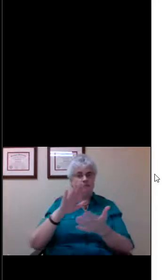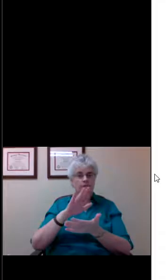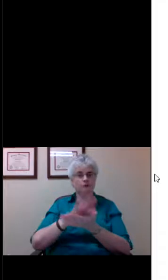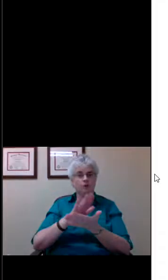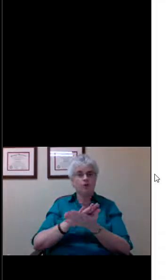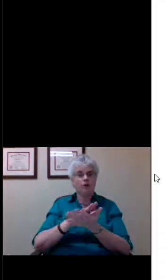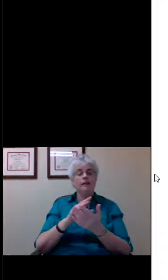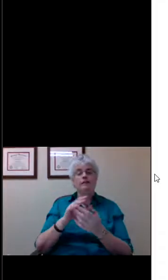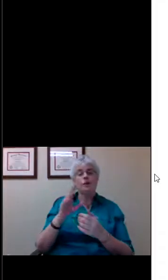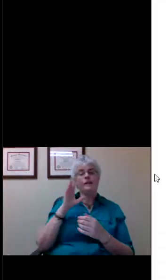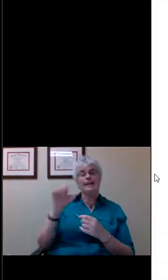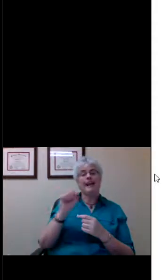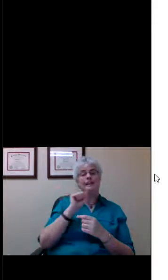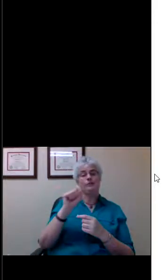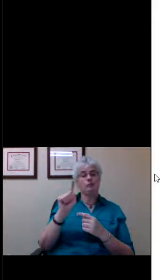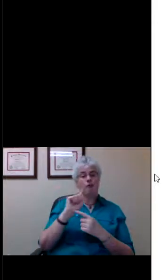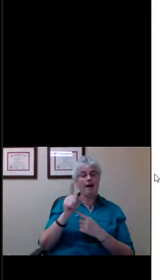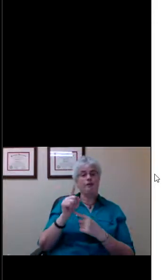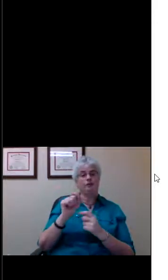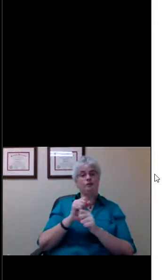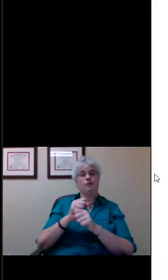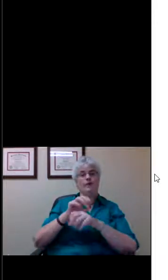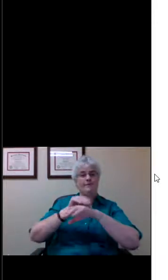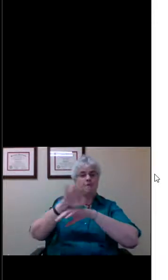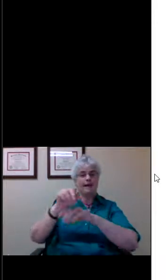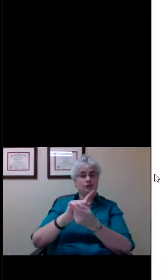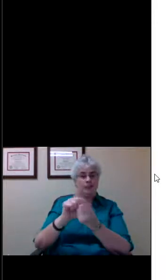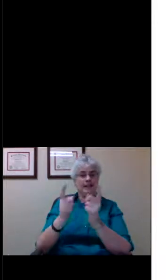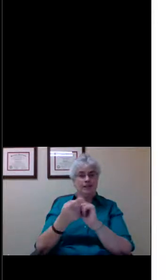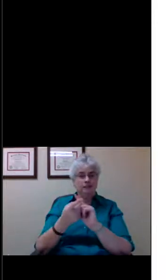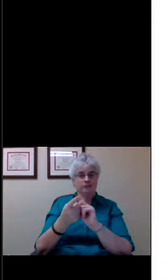filter out throughout the school community. And it takes a while